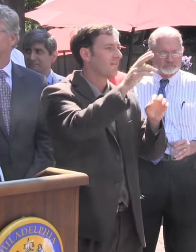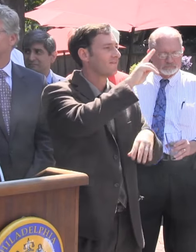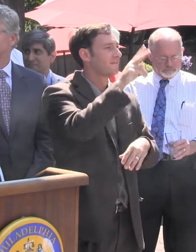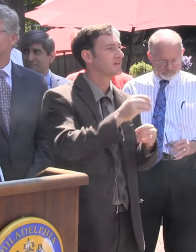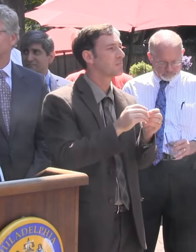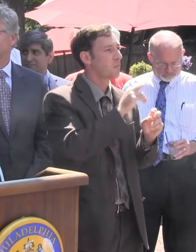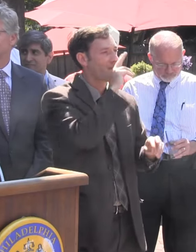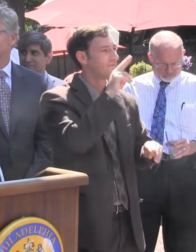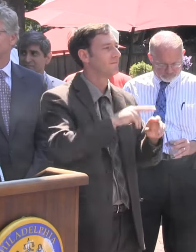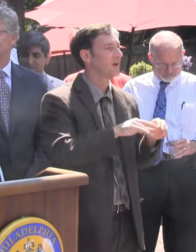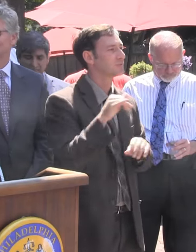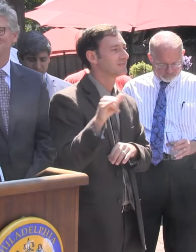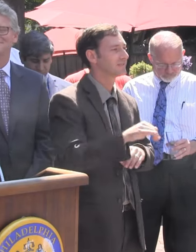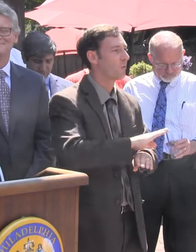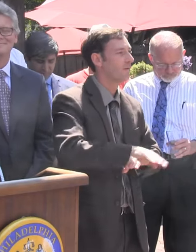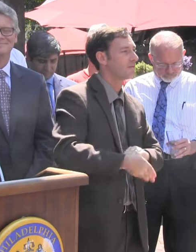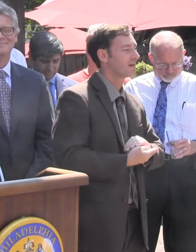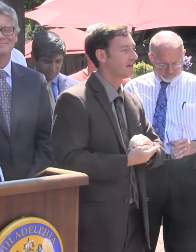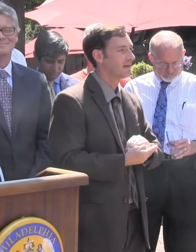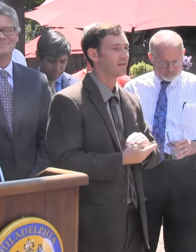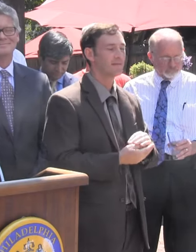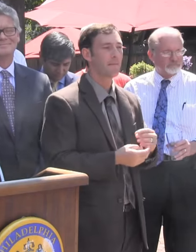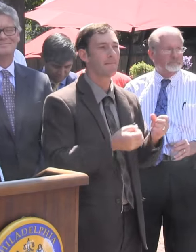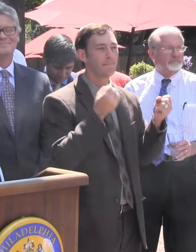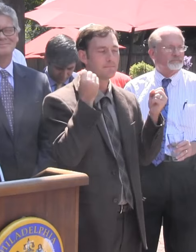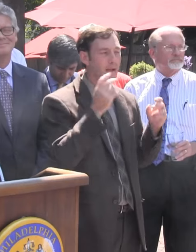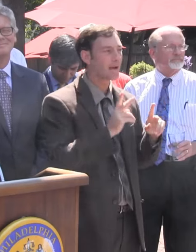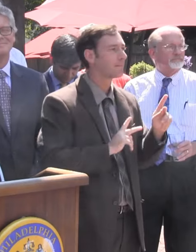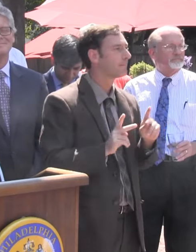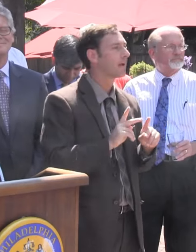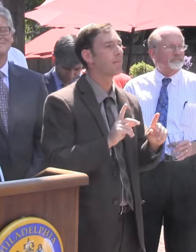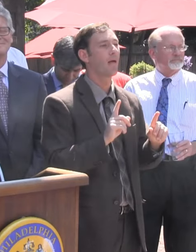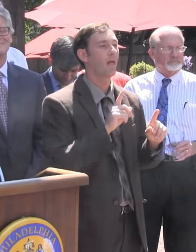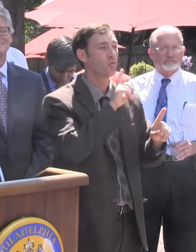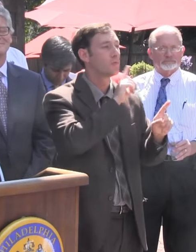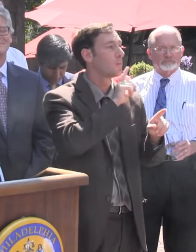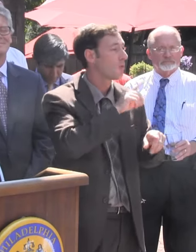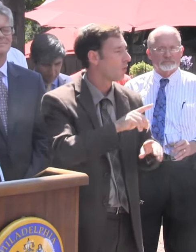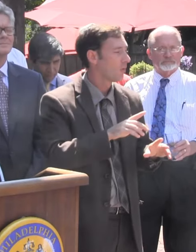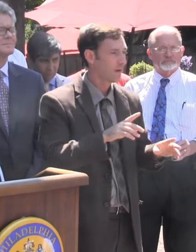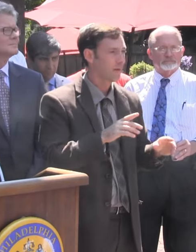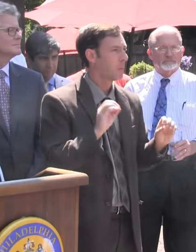when you stay overnight. Despite many reports to the contrary there is still hotel availability